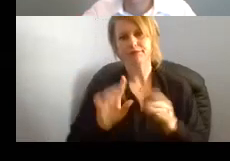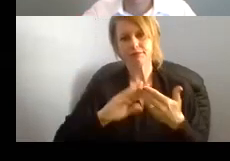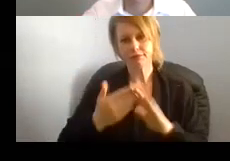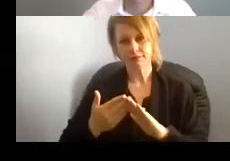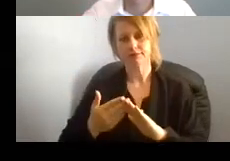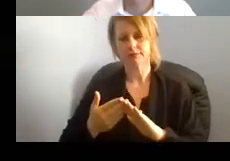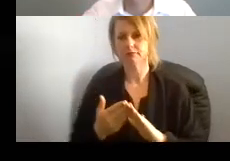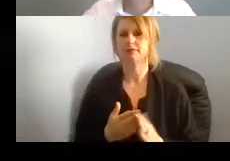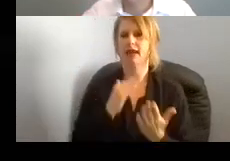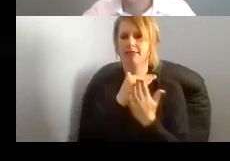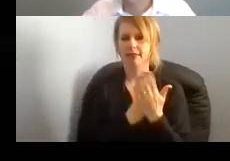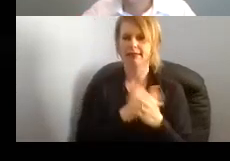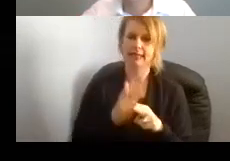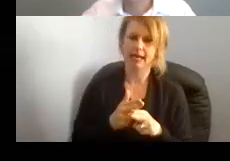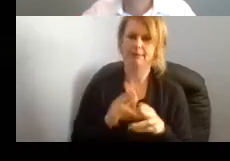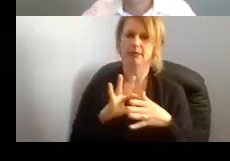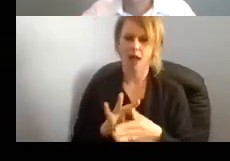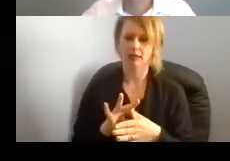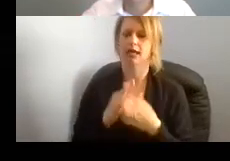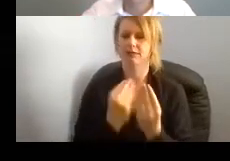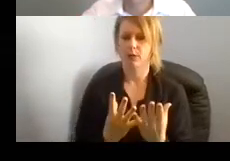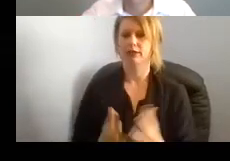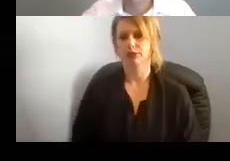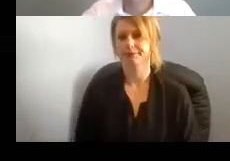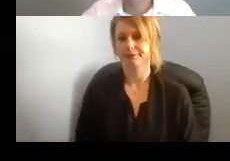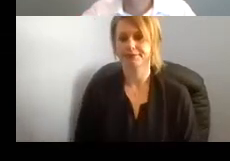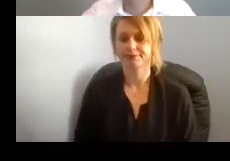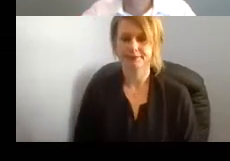names and the contact information for each of those sites.